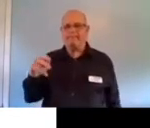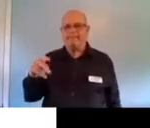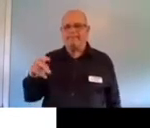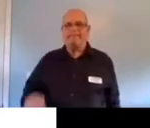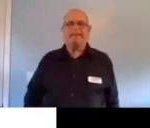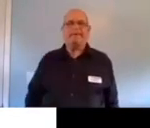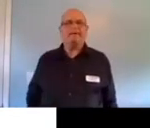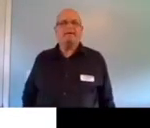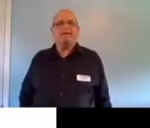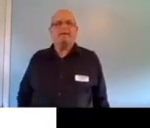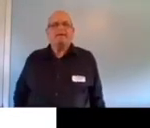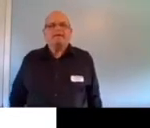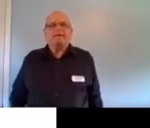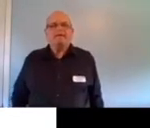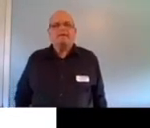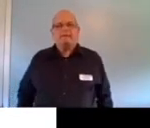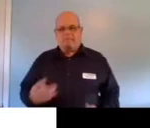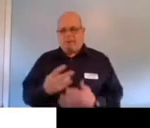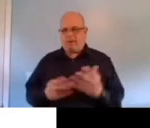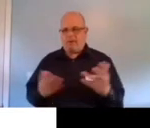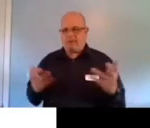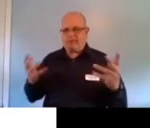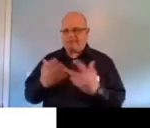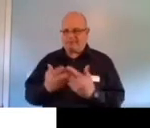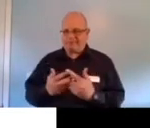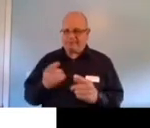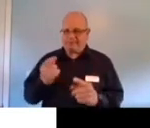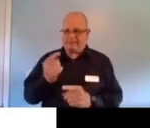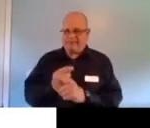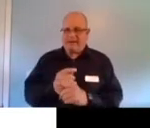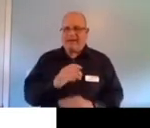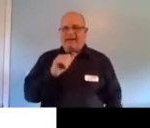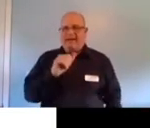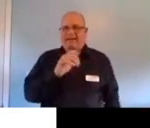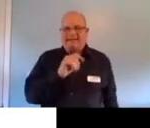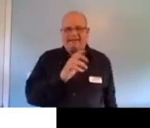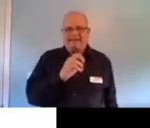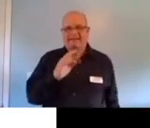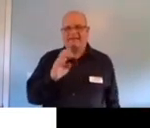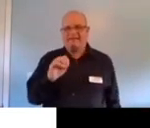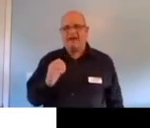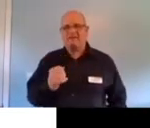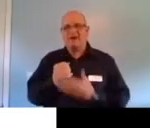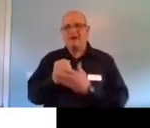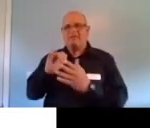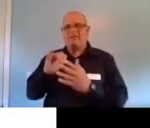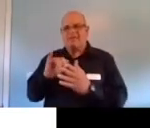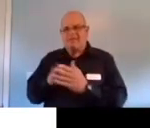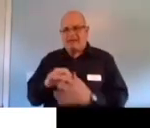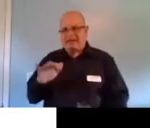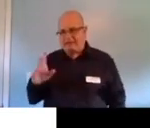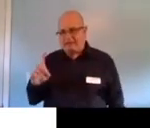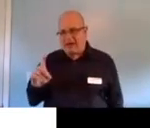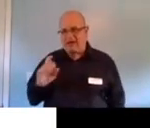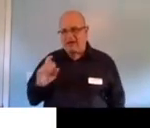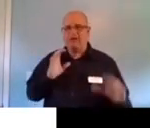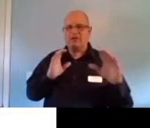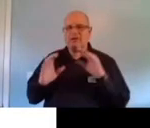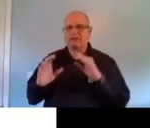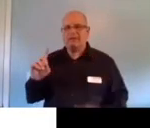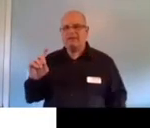They go land in land. That will be helping the child if they have